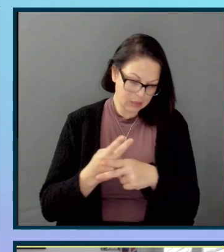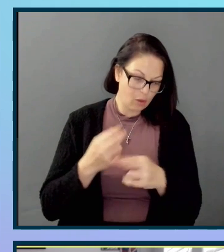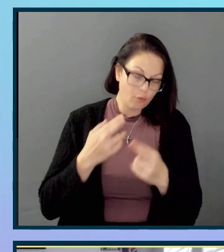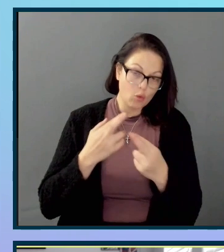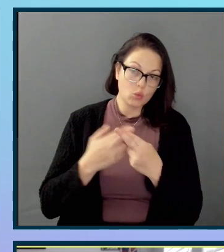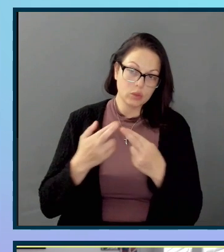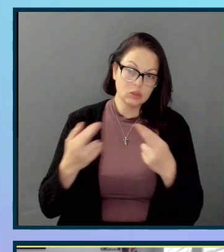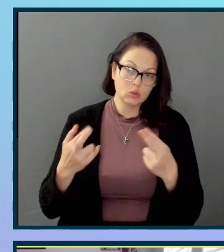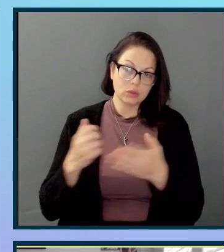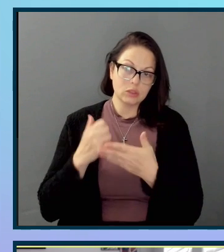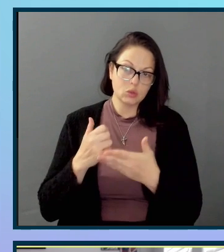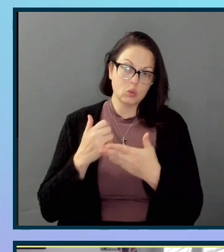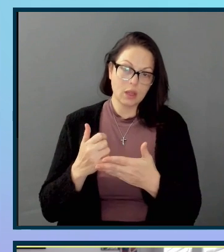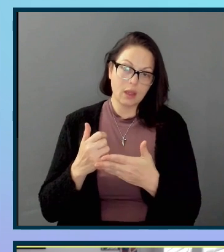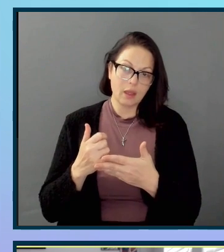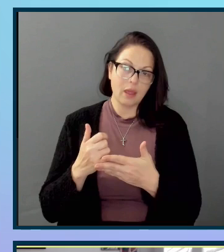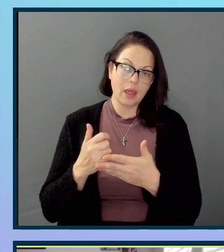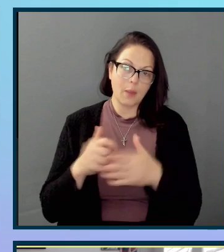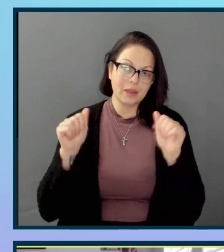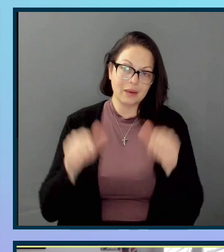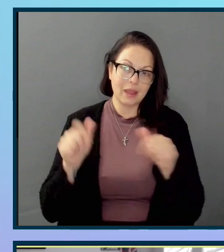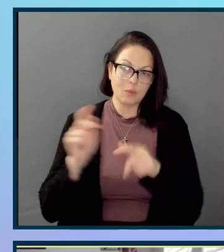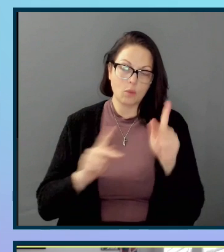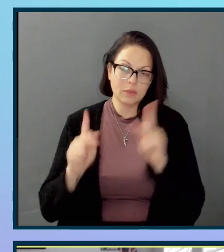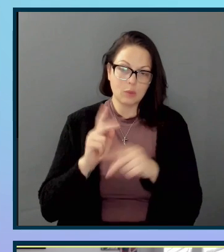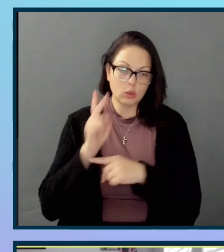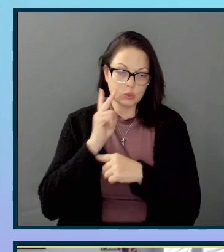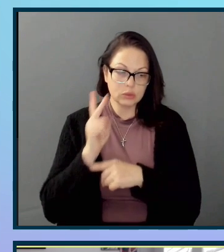to help really sort of enable people to see where things begin and end.